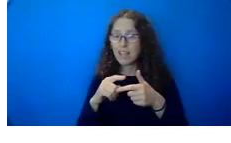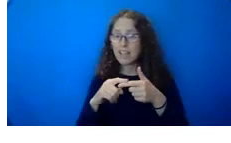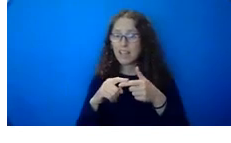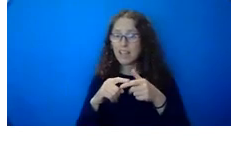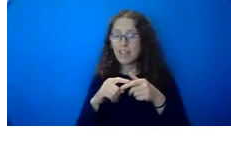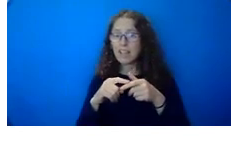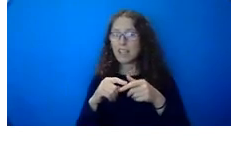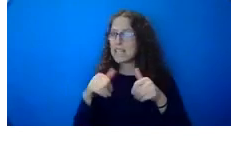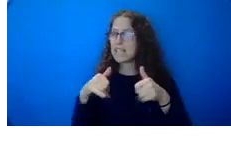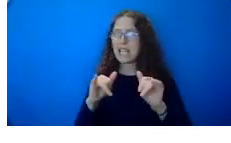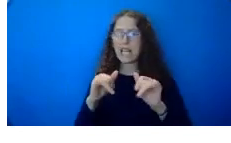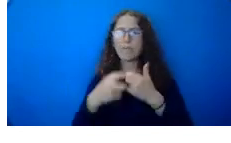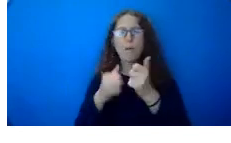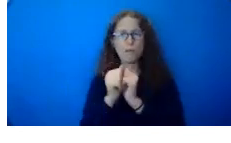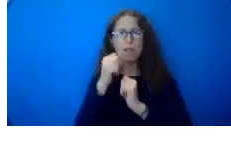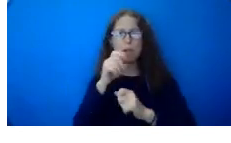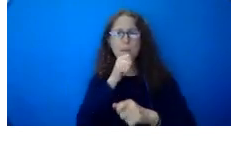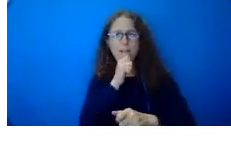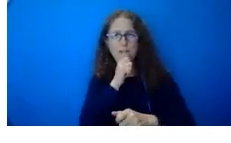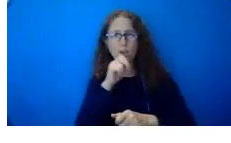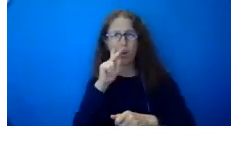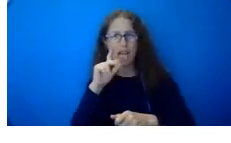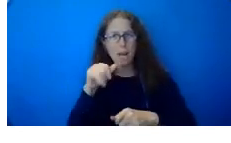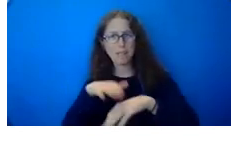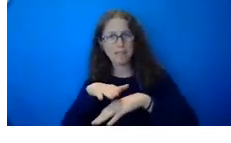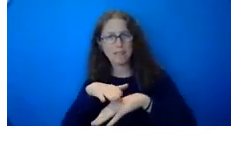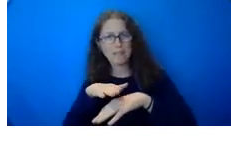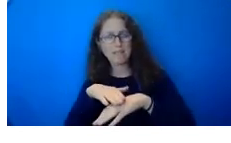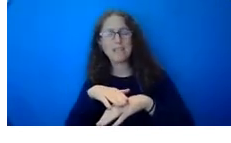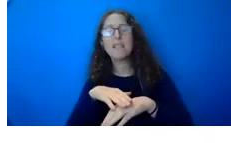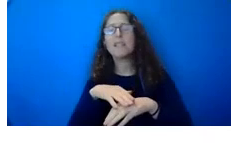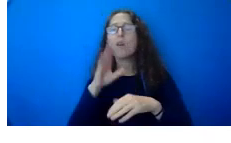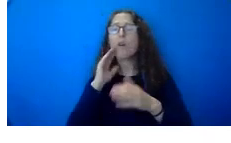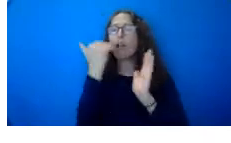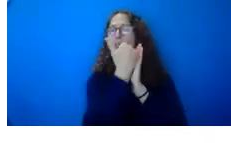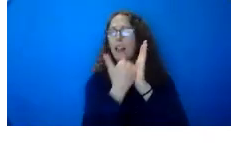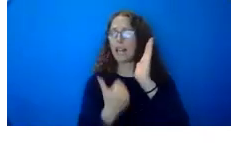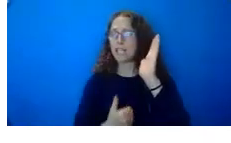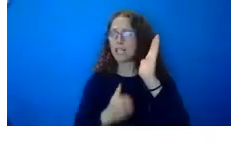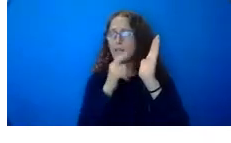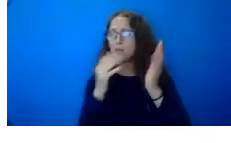THEMSELVES DOING INTERPRETATION AND CAPTIONING, THAT WOULD BE